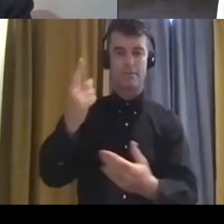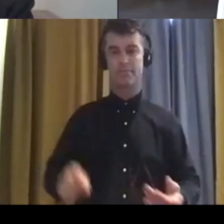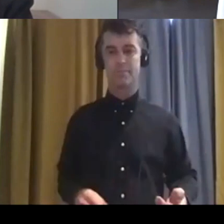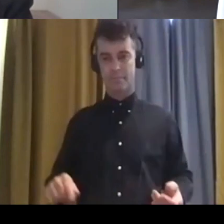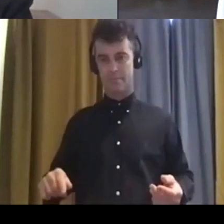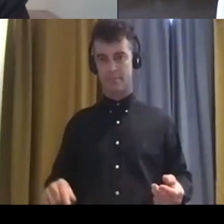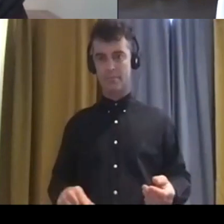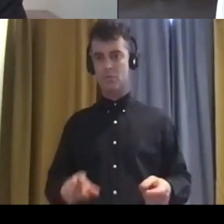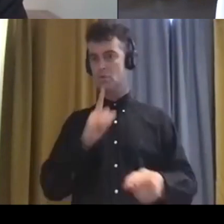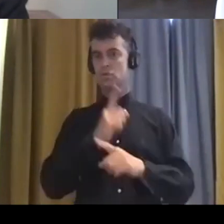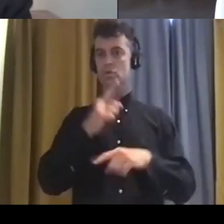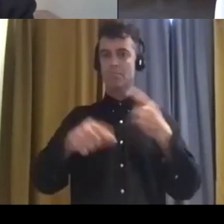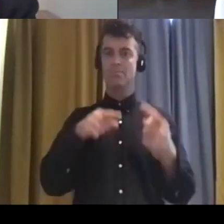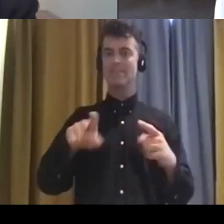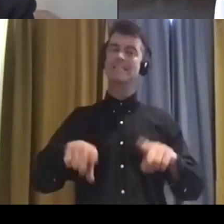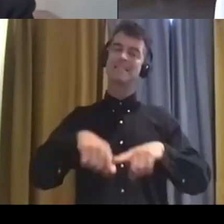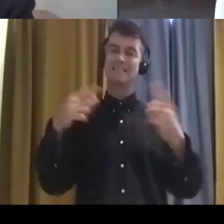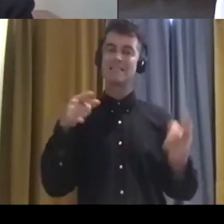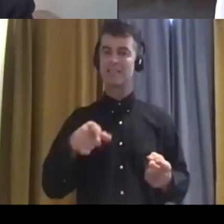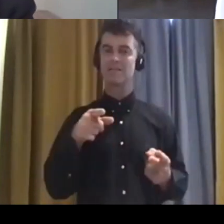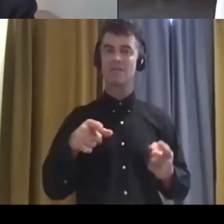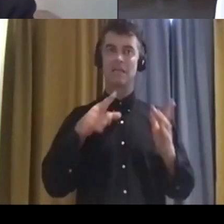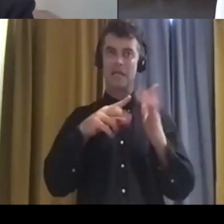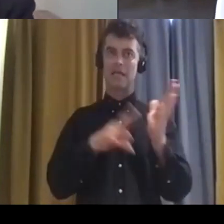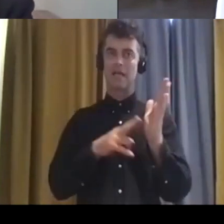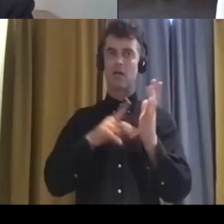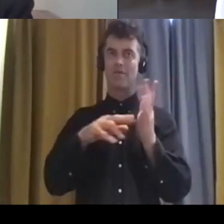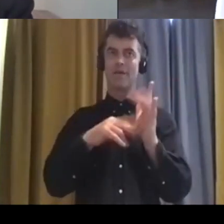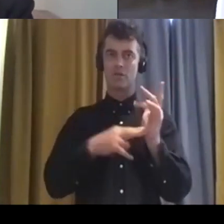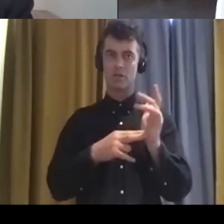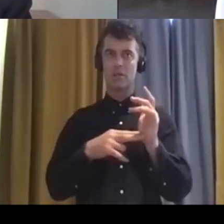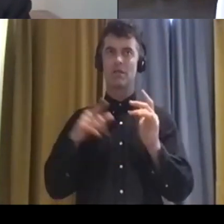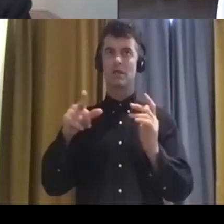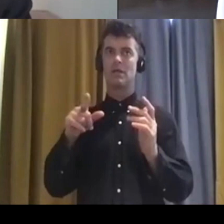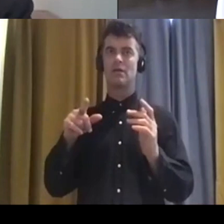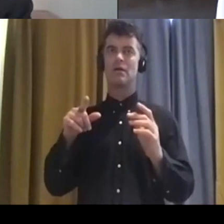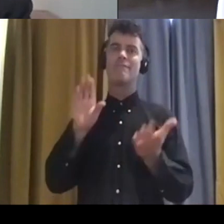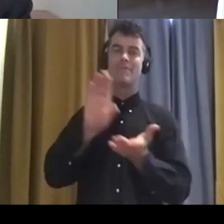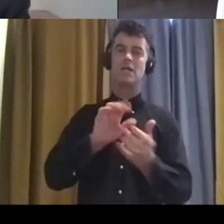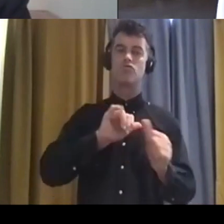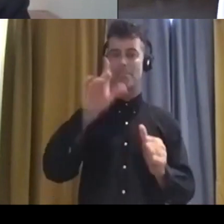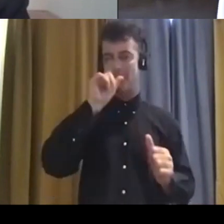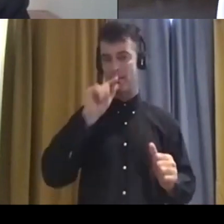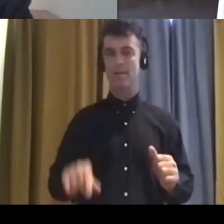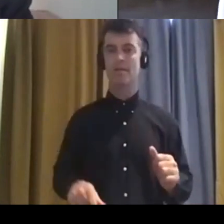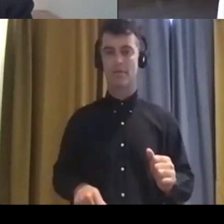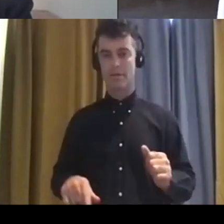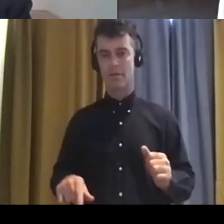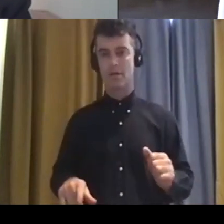See when you talk about those different that's innovation finding great people right, what